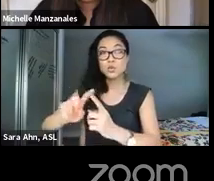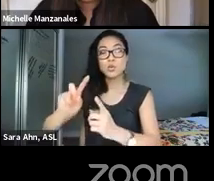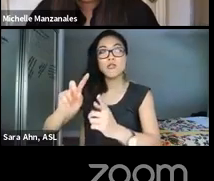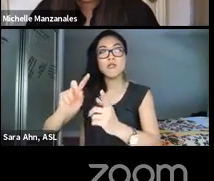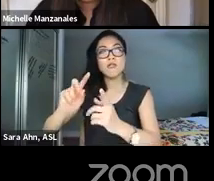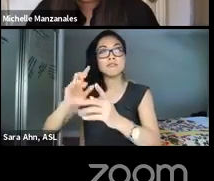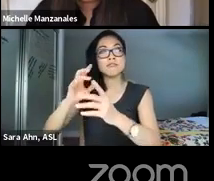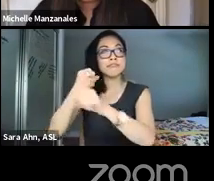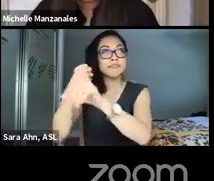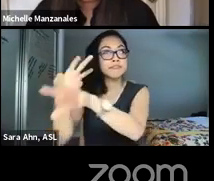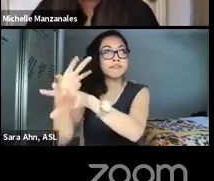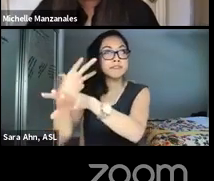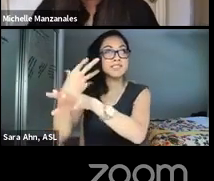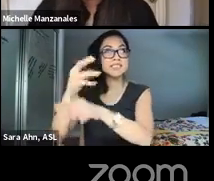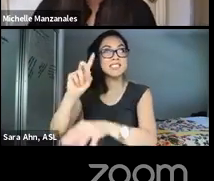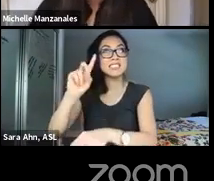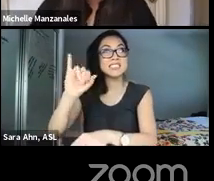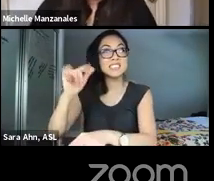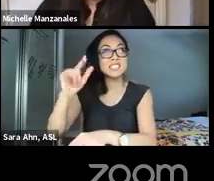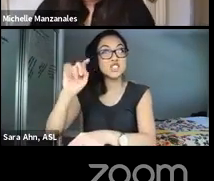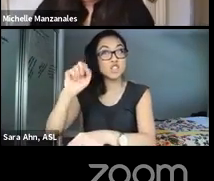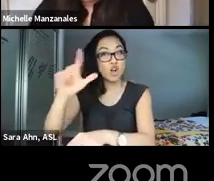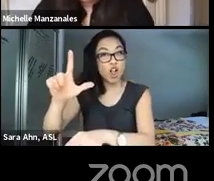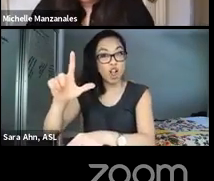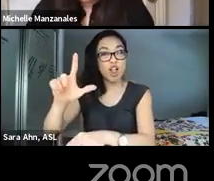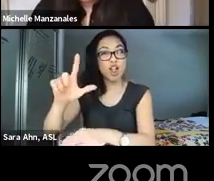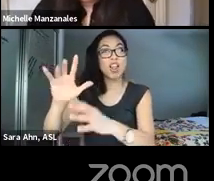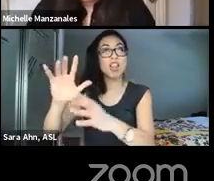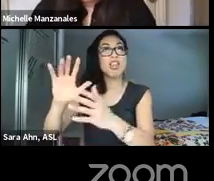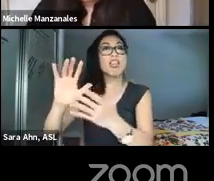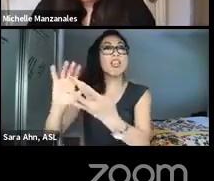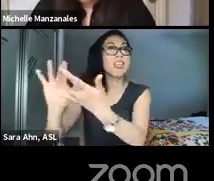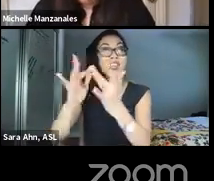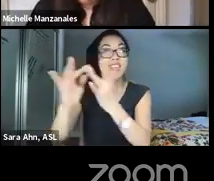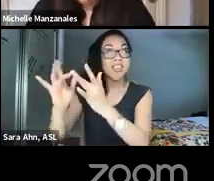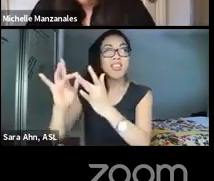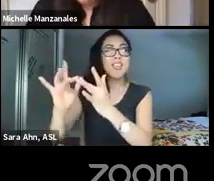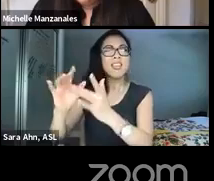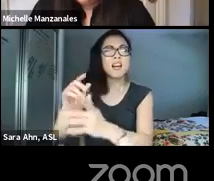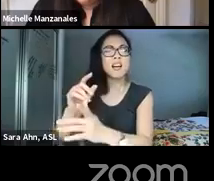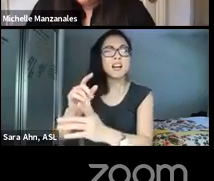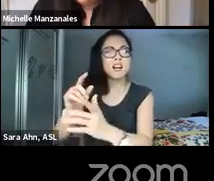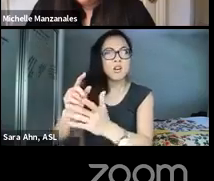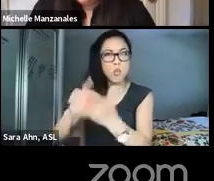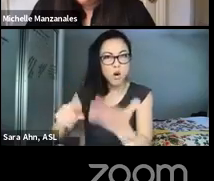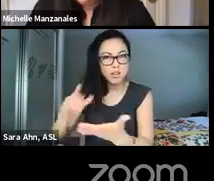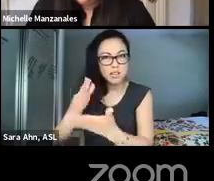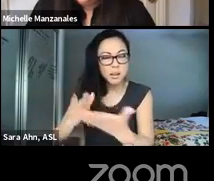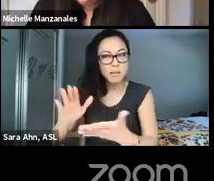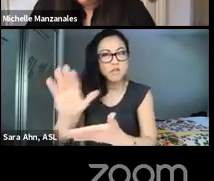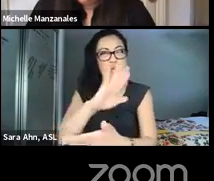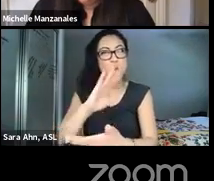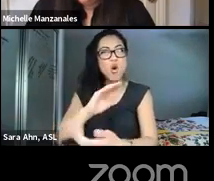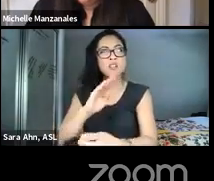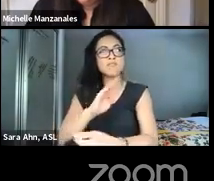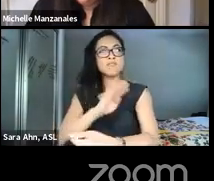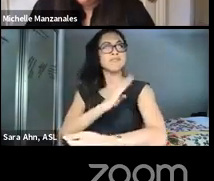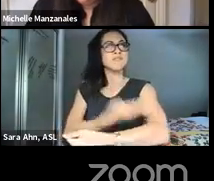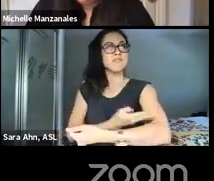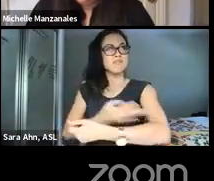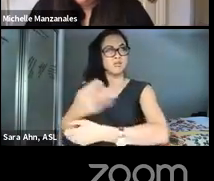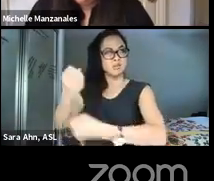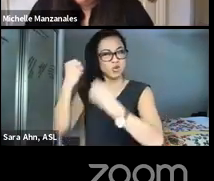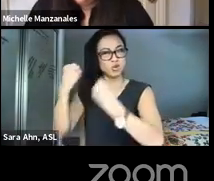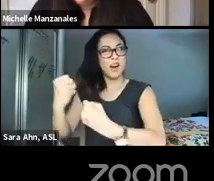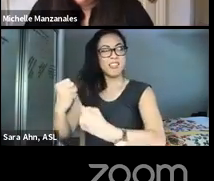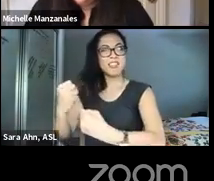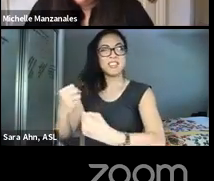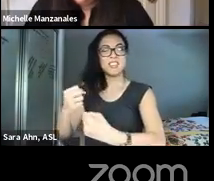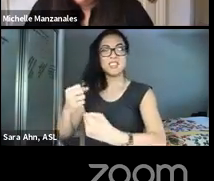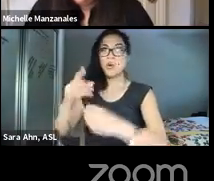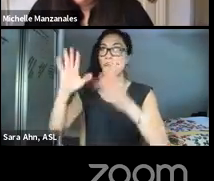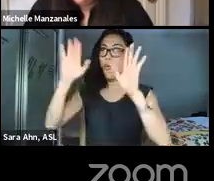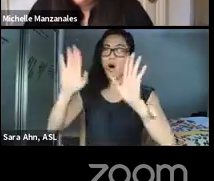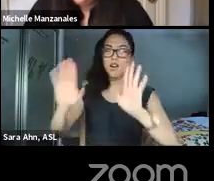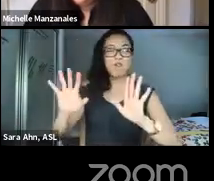this media, these moves, this amount of time, this tempo or this move, right, so we think